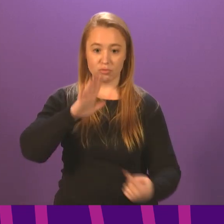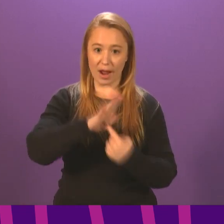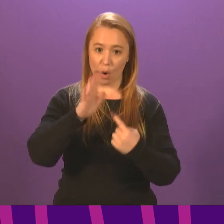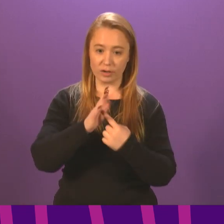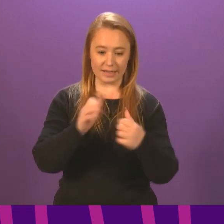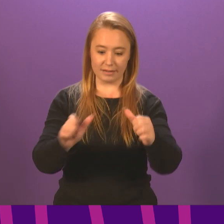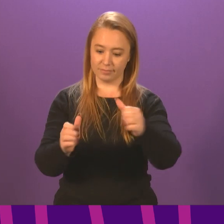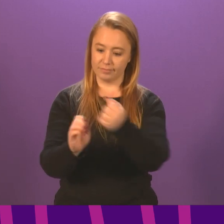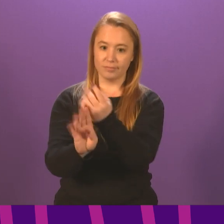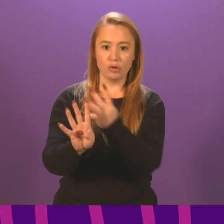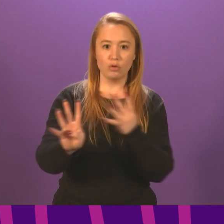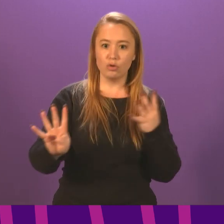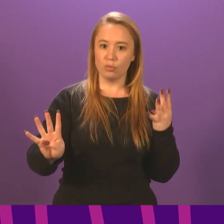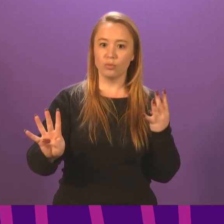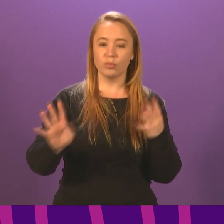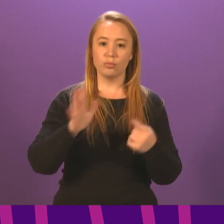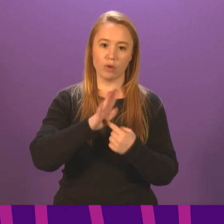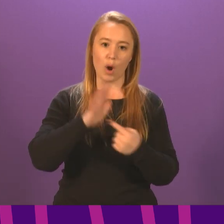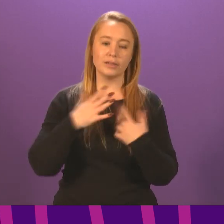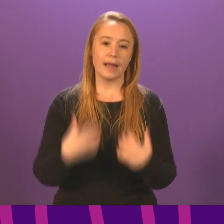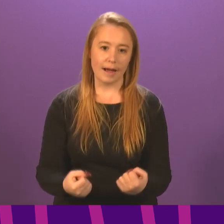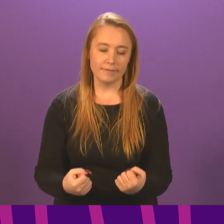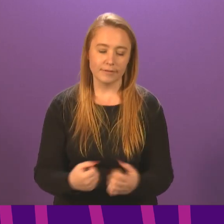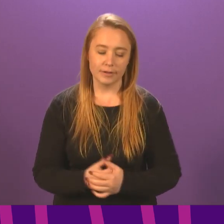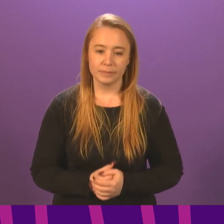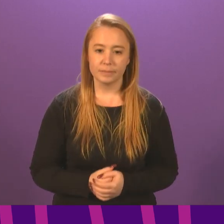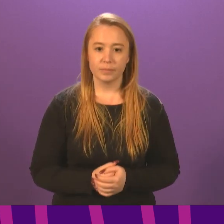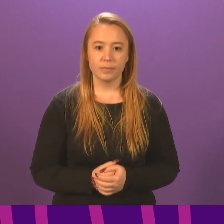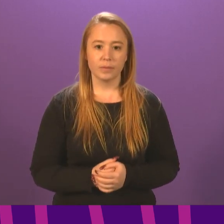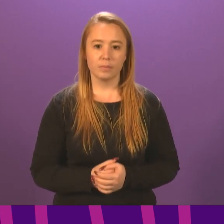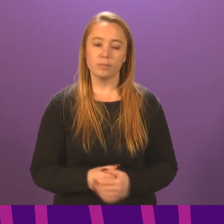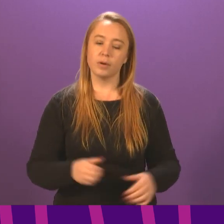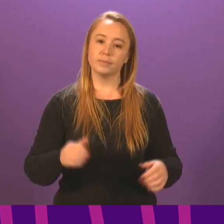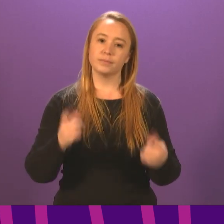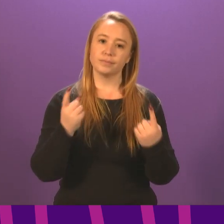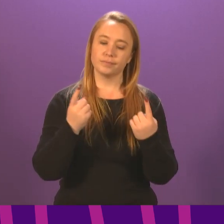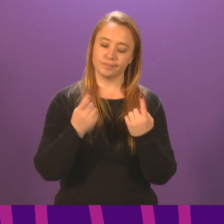within any vaccination programme. However, on the broader issues, I am aware of the research